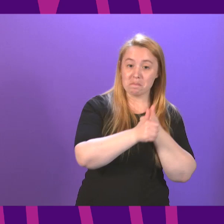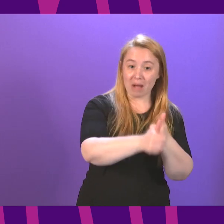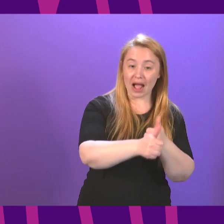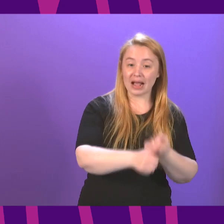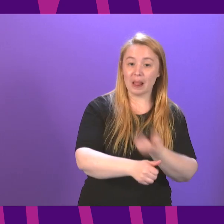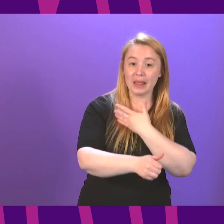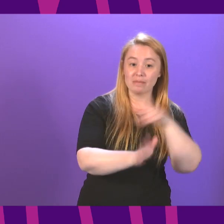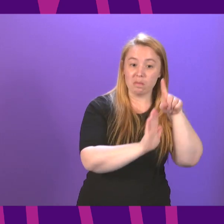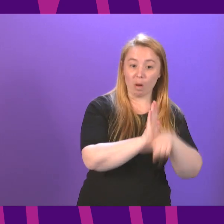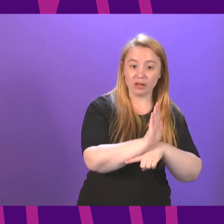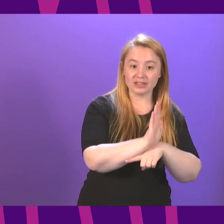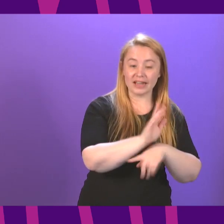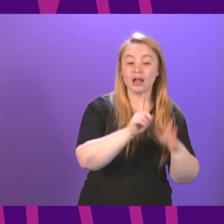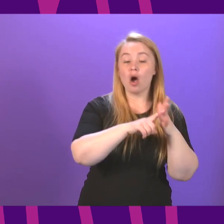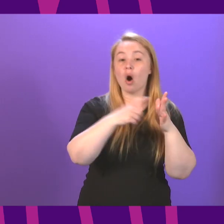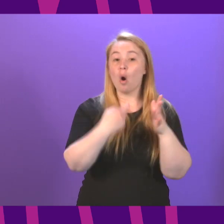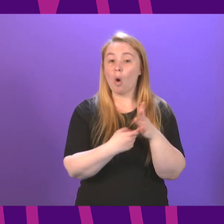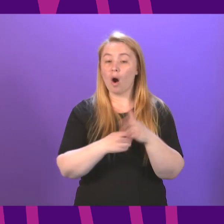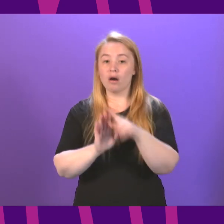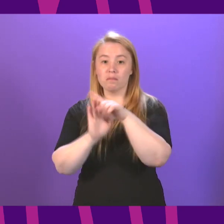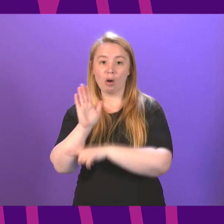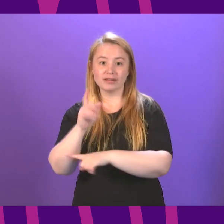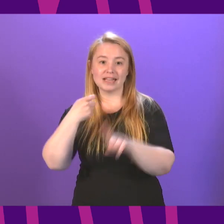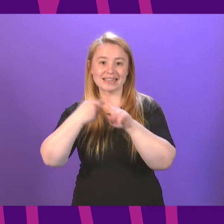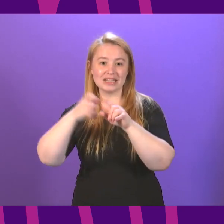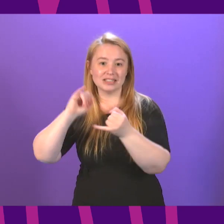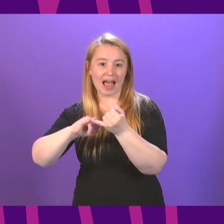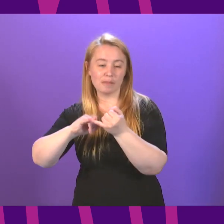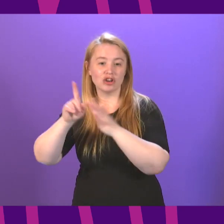on nuclear weapons or whether the policy of Sir Keir Starmer and Jackie Baillie